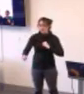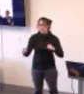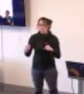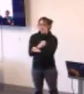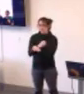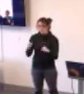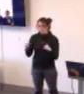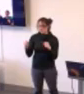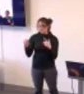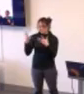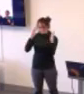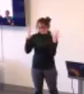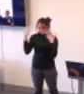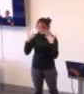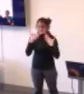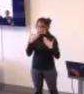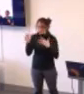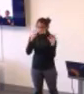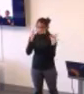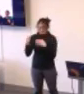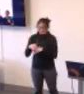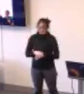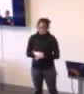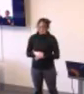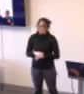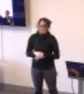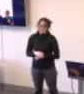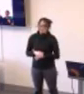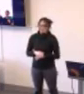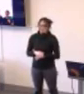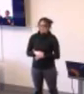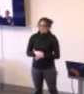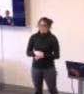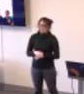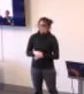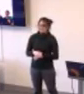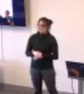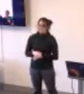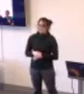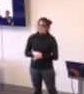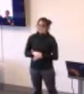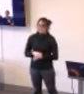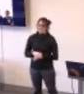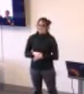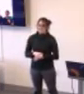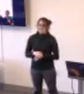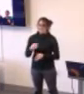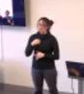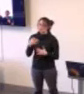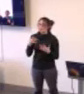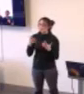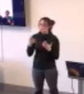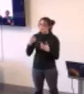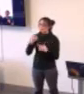Yes, thank you. So I just want to give everybody a moment.